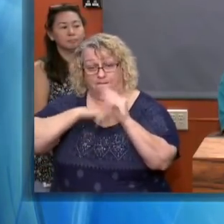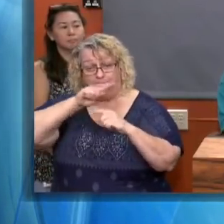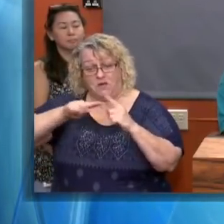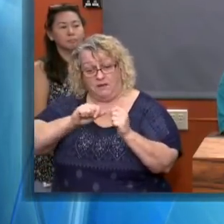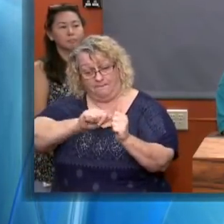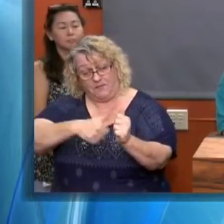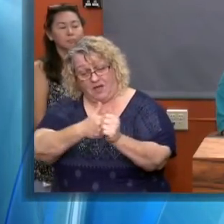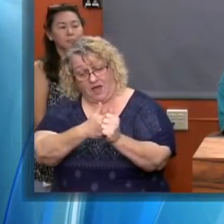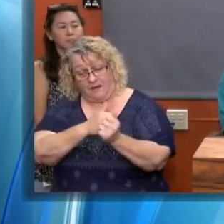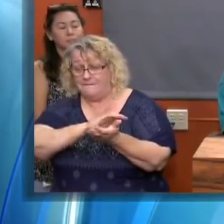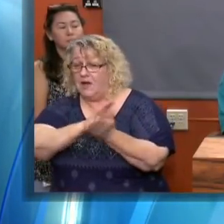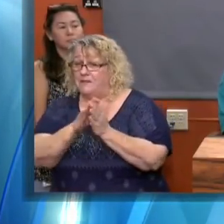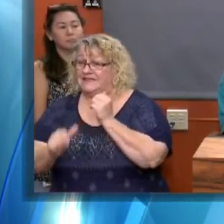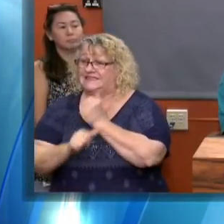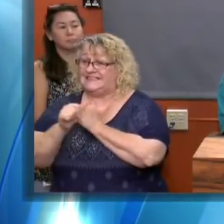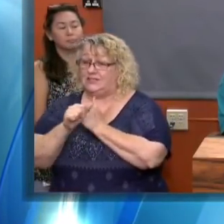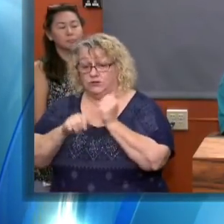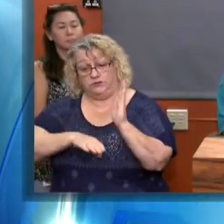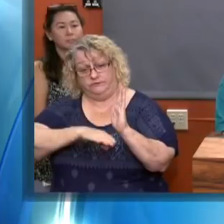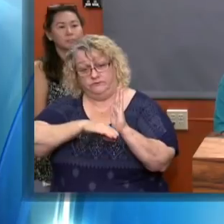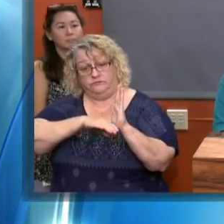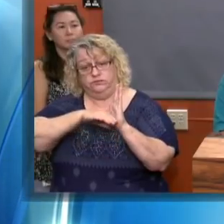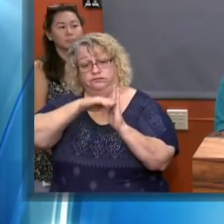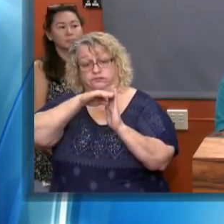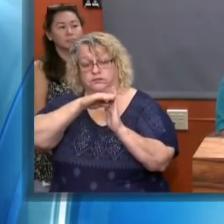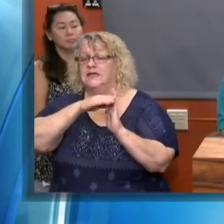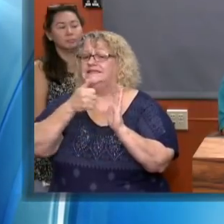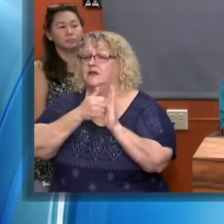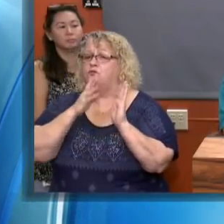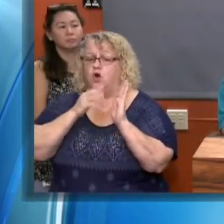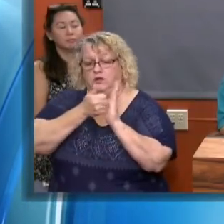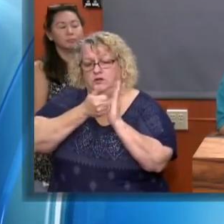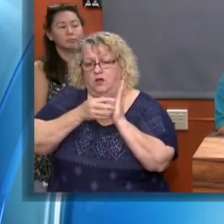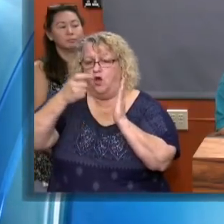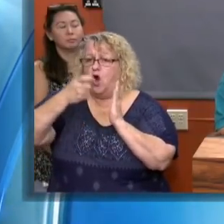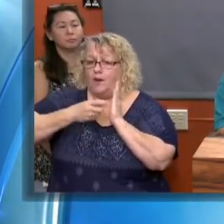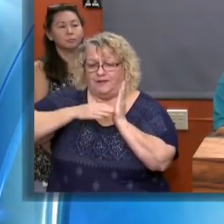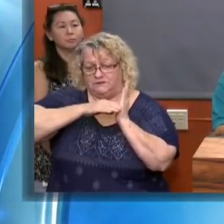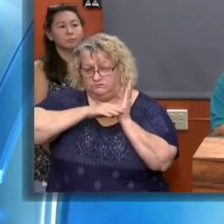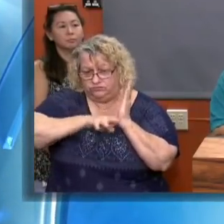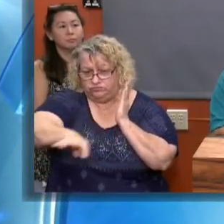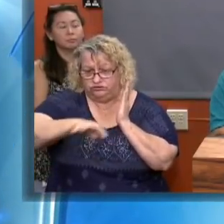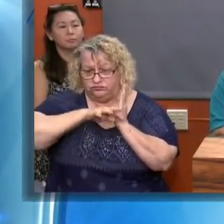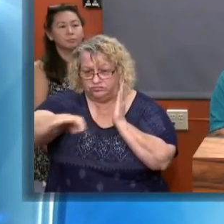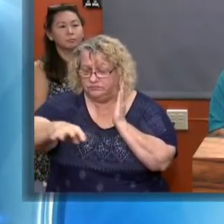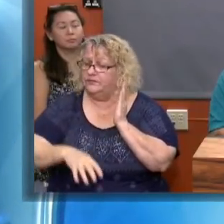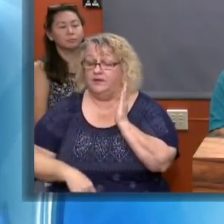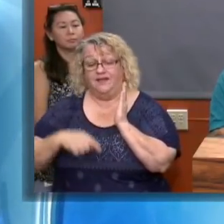IT ALLOWS THE SAFE RELEASE OF WATER FROM THE RESERVOIR WHEN REACHES CERTAIN POINT.